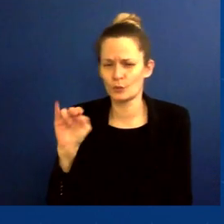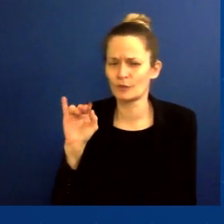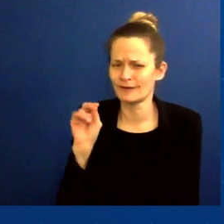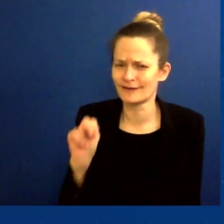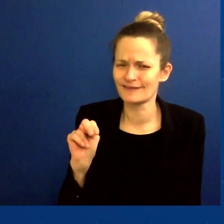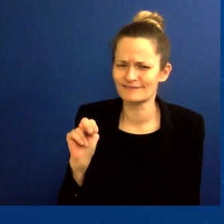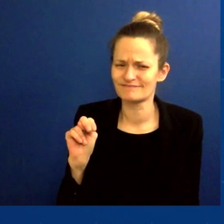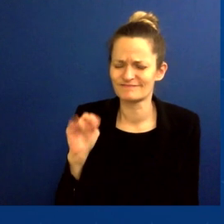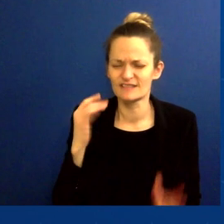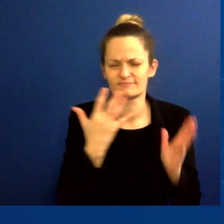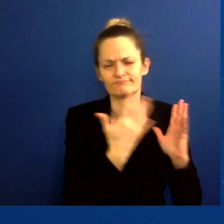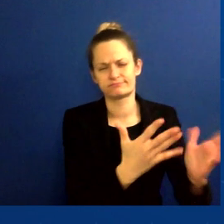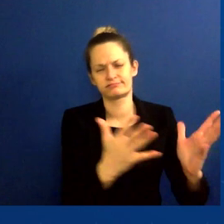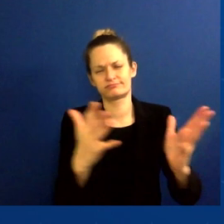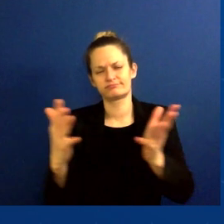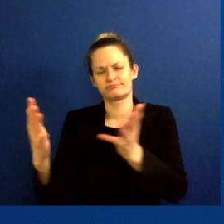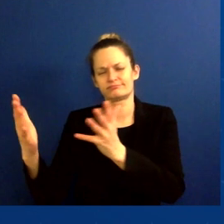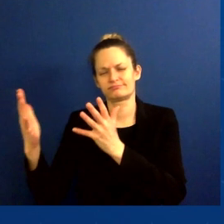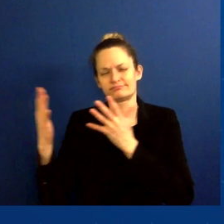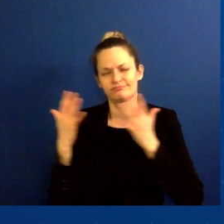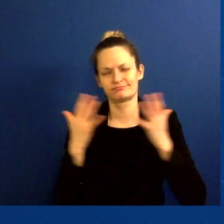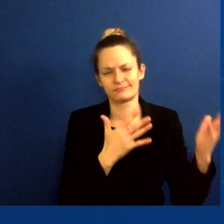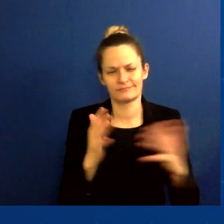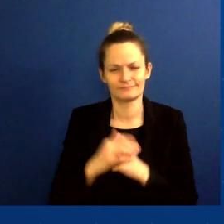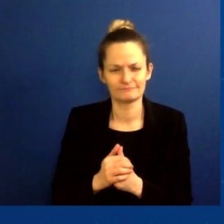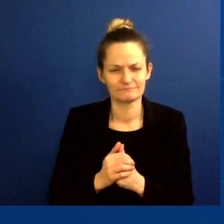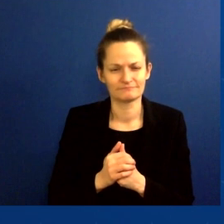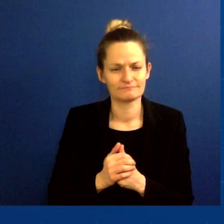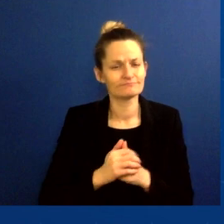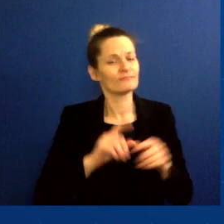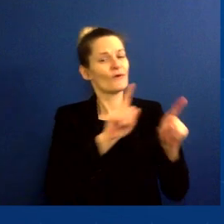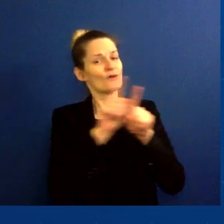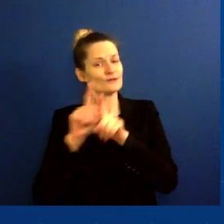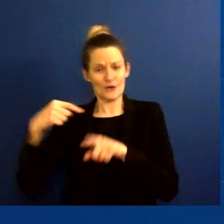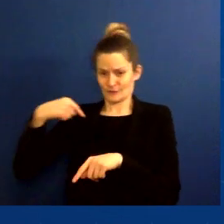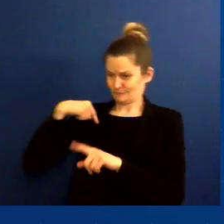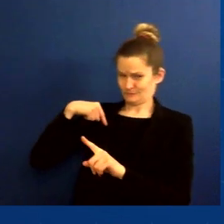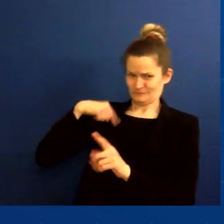And as we have proved in cities across America, we can use play to expand access